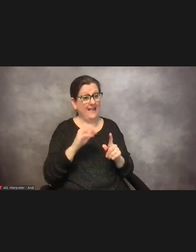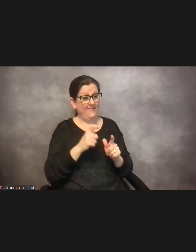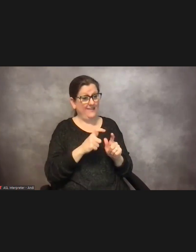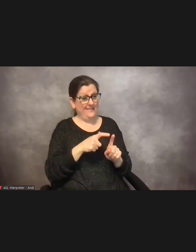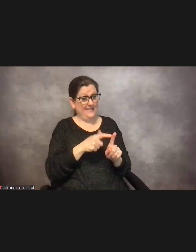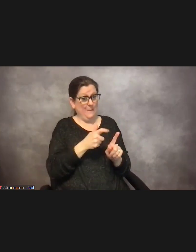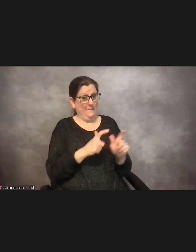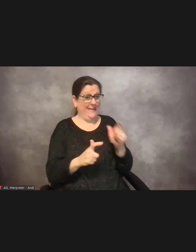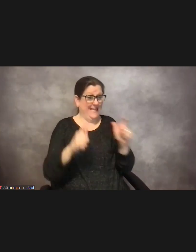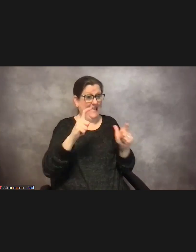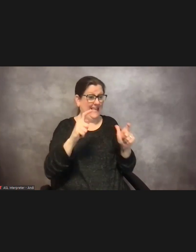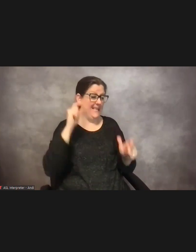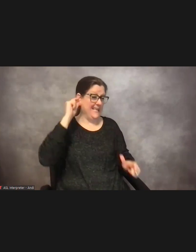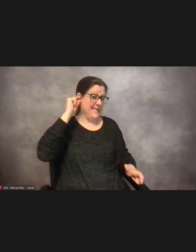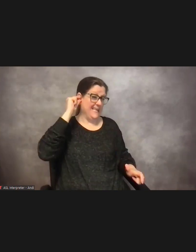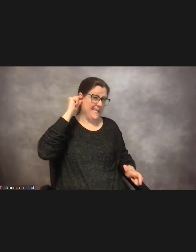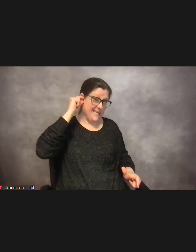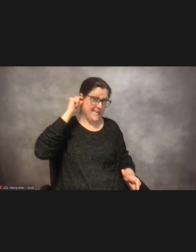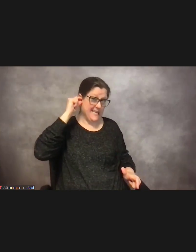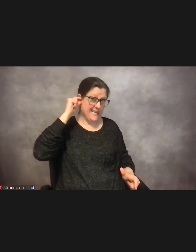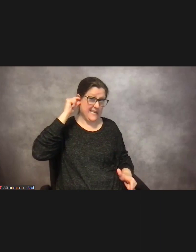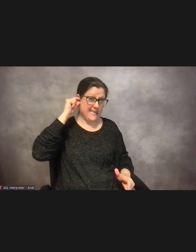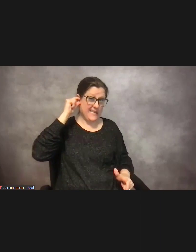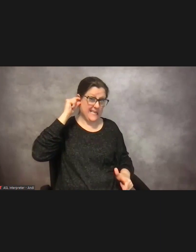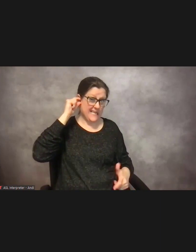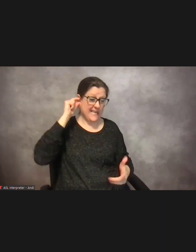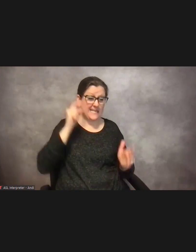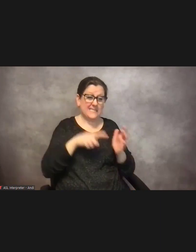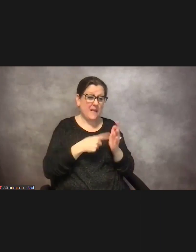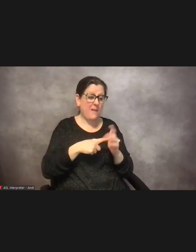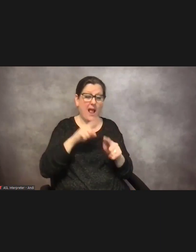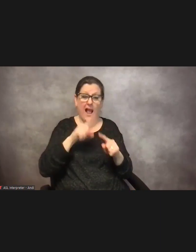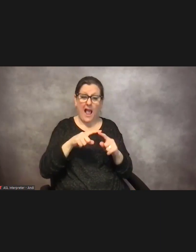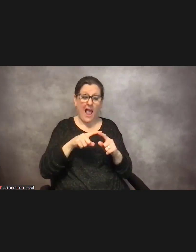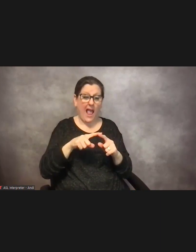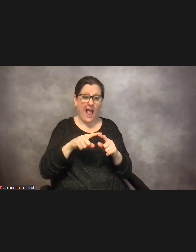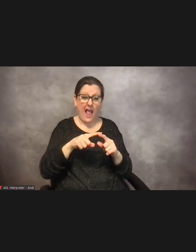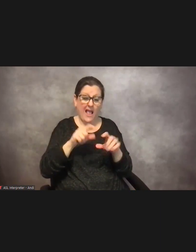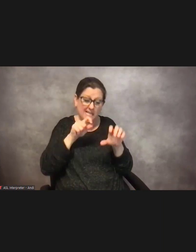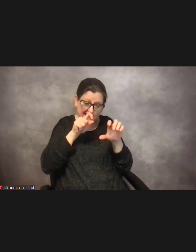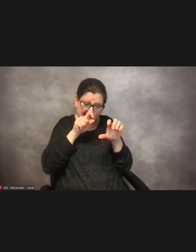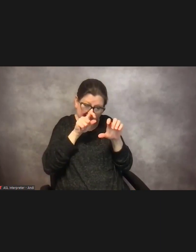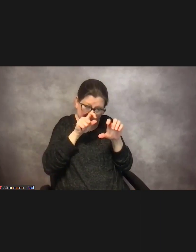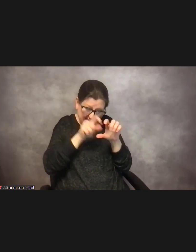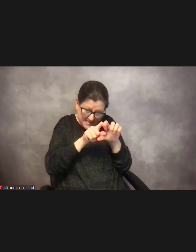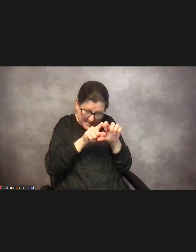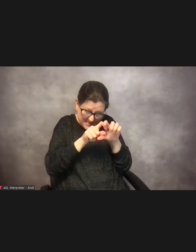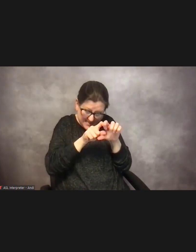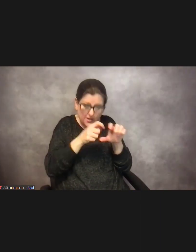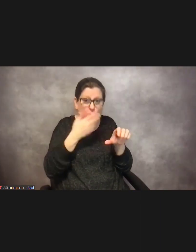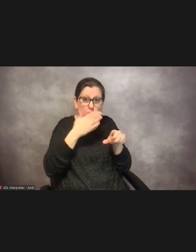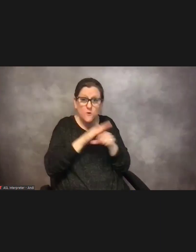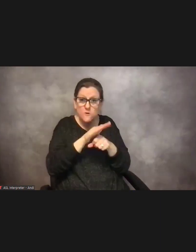If the probe is too big, it will also be so large that it can't quite fit in there snuggly.